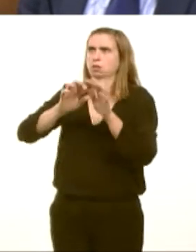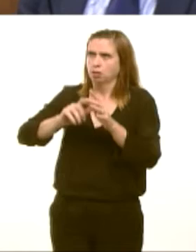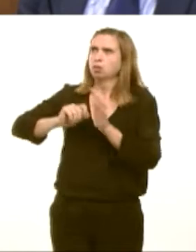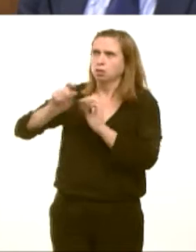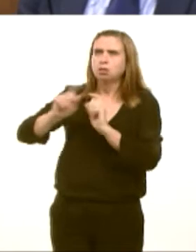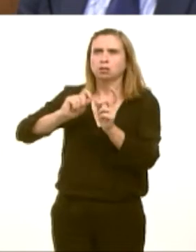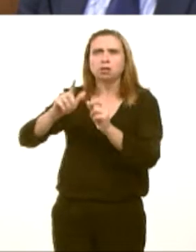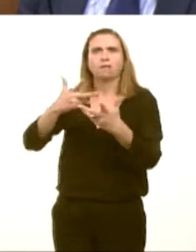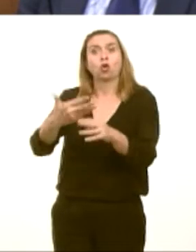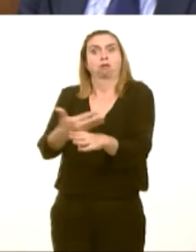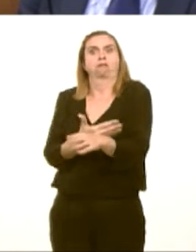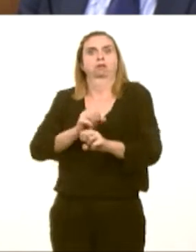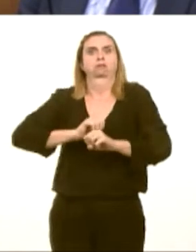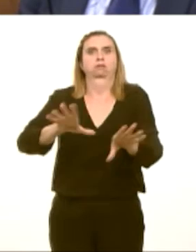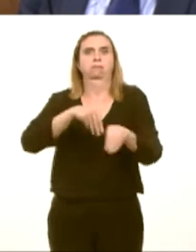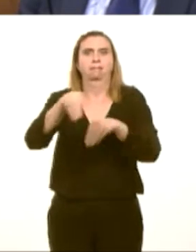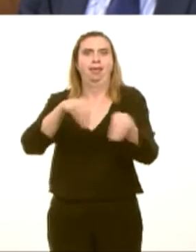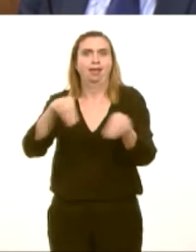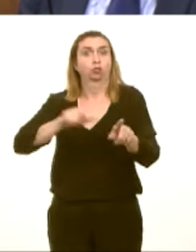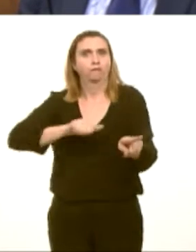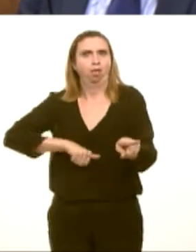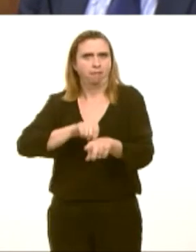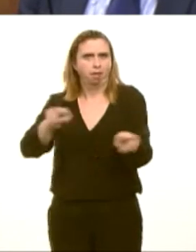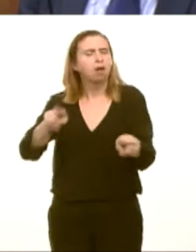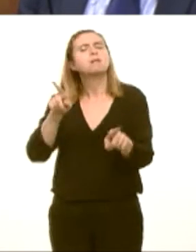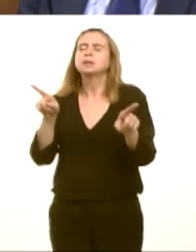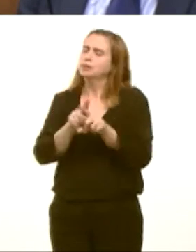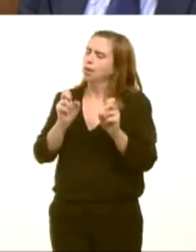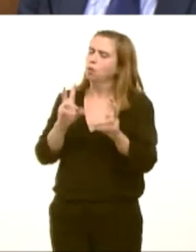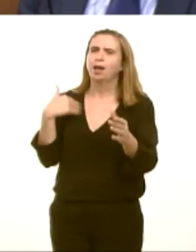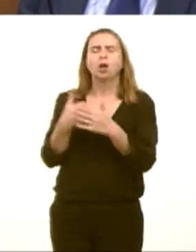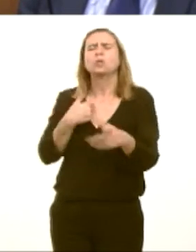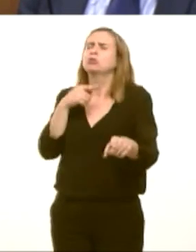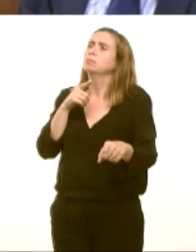But, as we have always done, we will continue to pay at the earliest possible opportunity